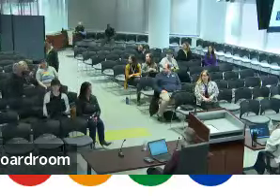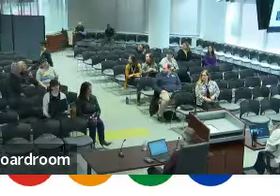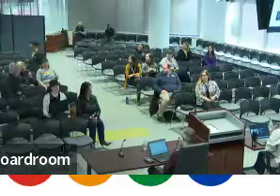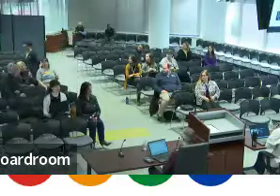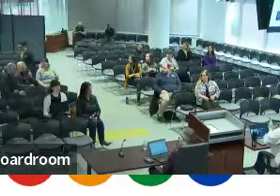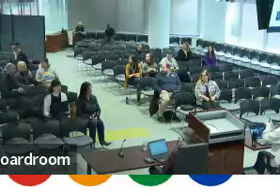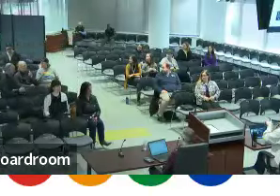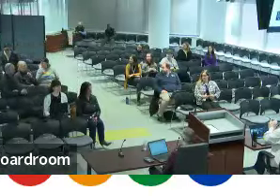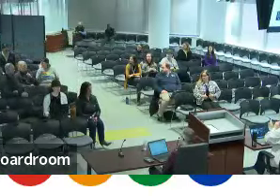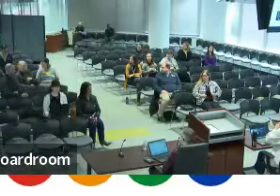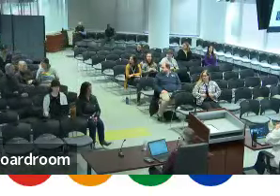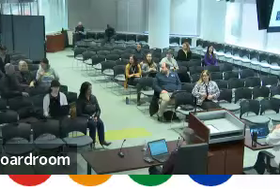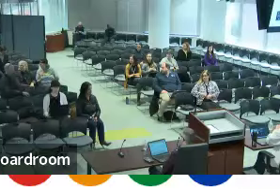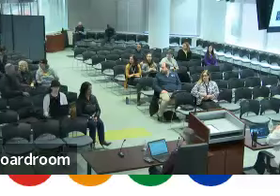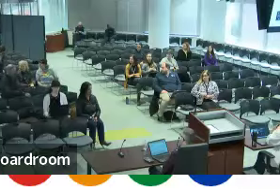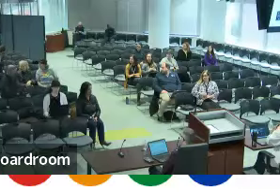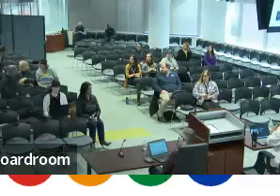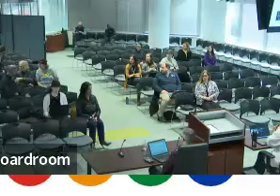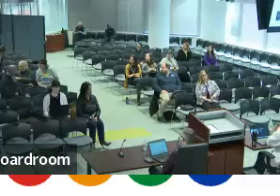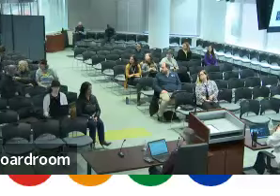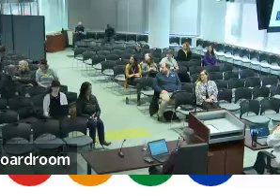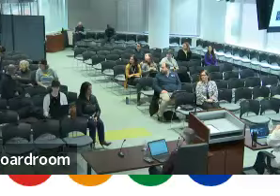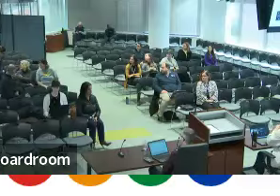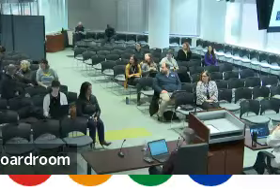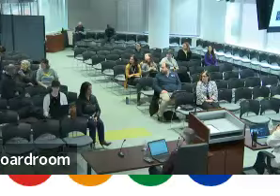DO YOU HAVE A QUESTION? GREAT.